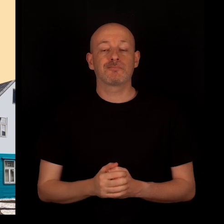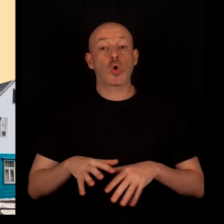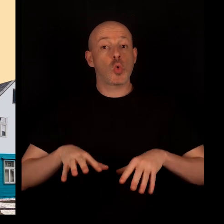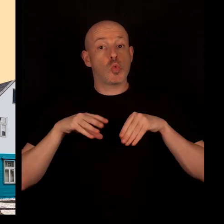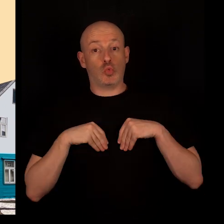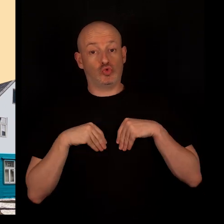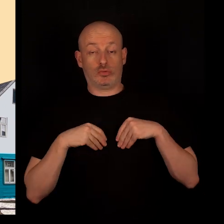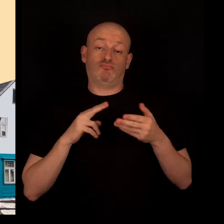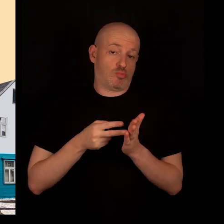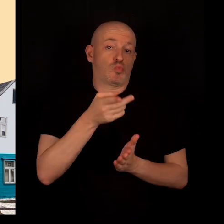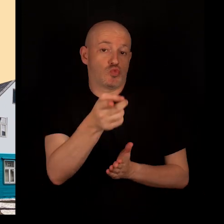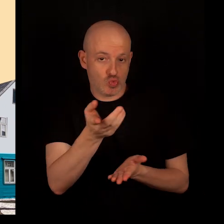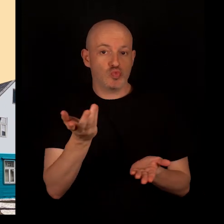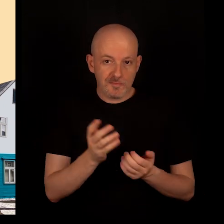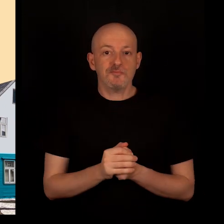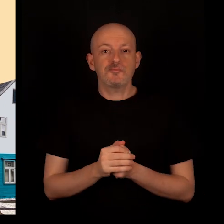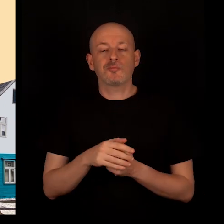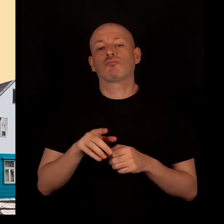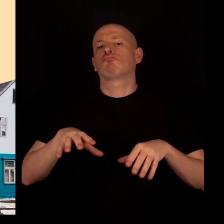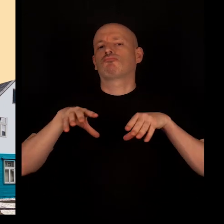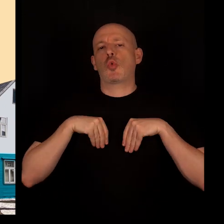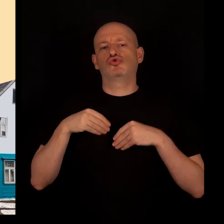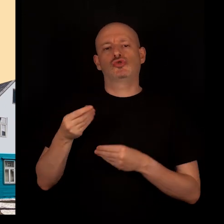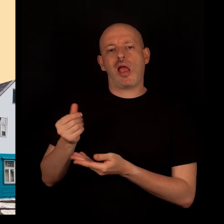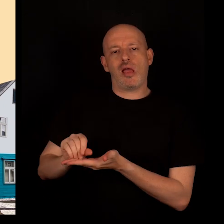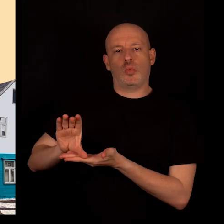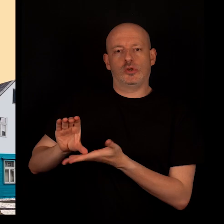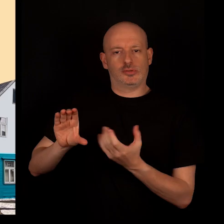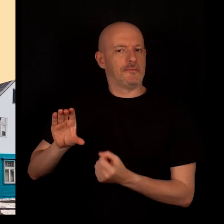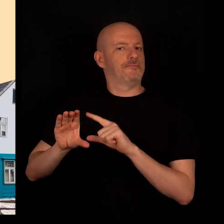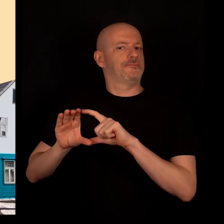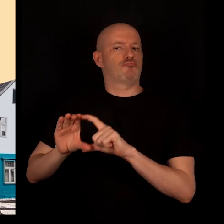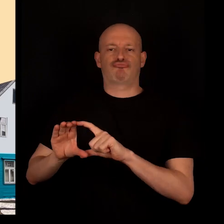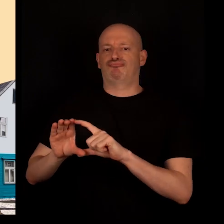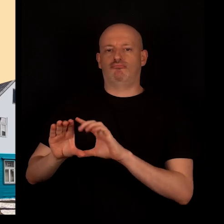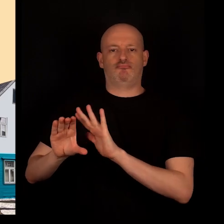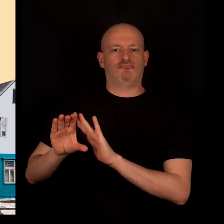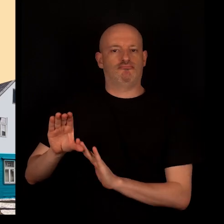To the hosts, so to you, we have the hosting allowance, that it's a fixed amount, a lump sum.